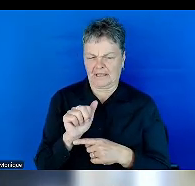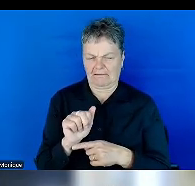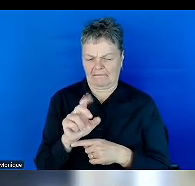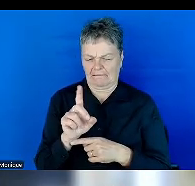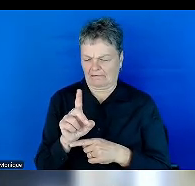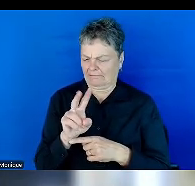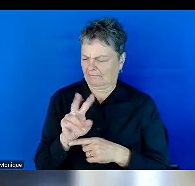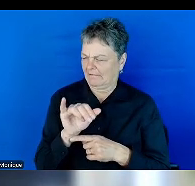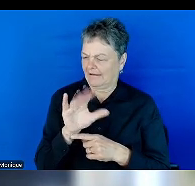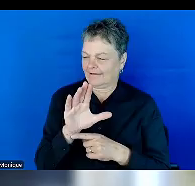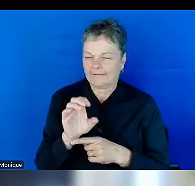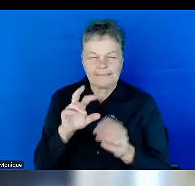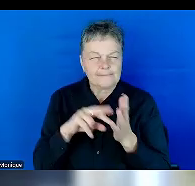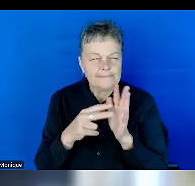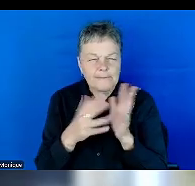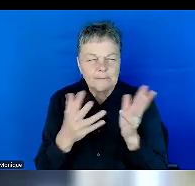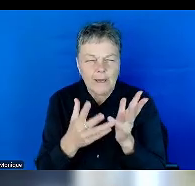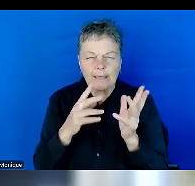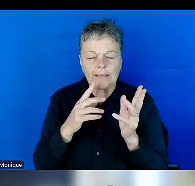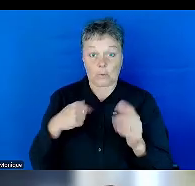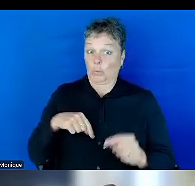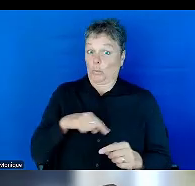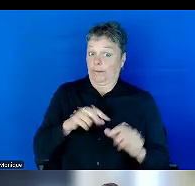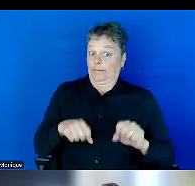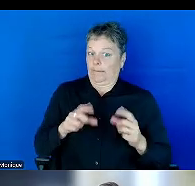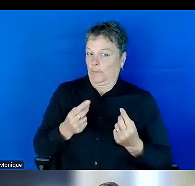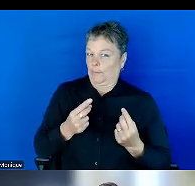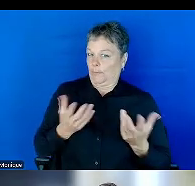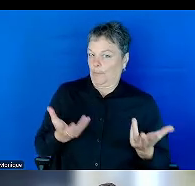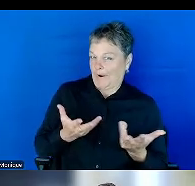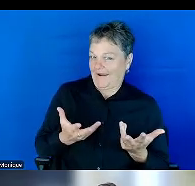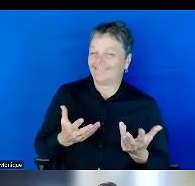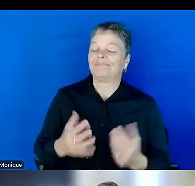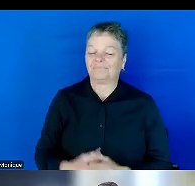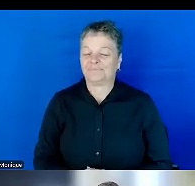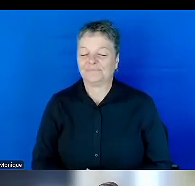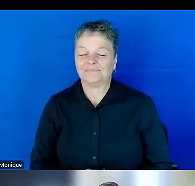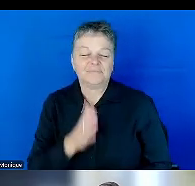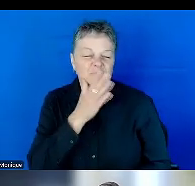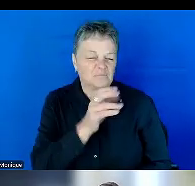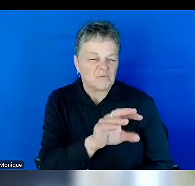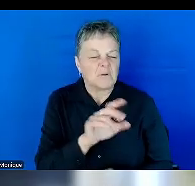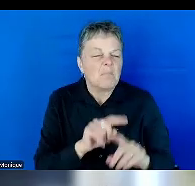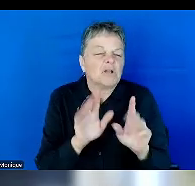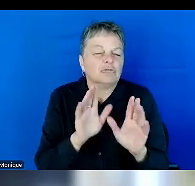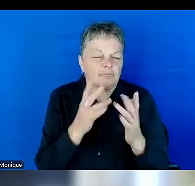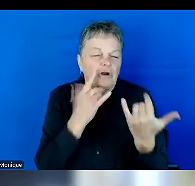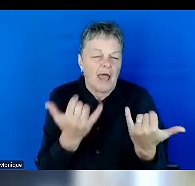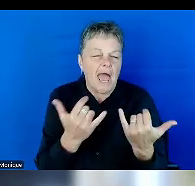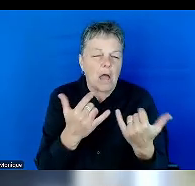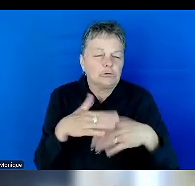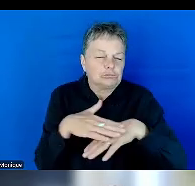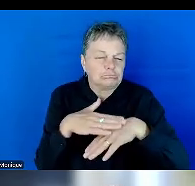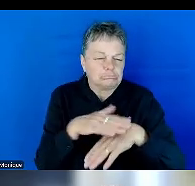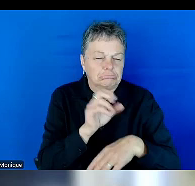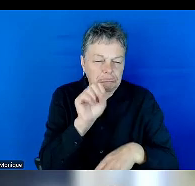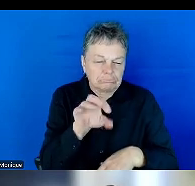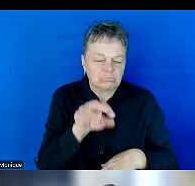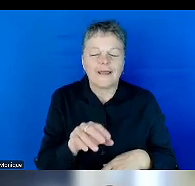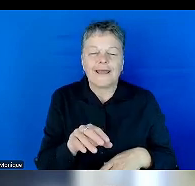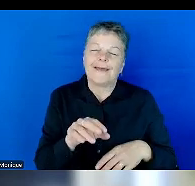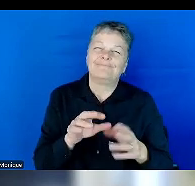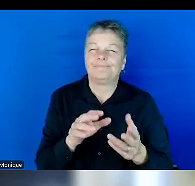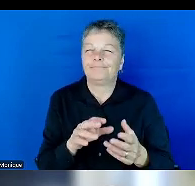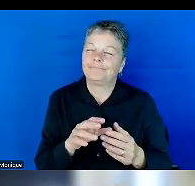do through this service. Uh but just to give you a brief um highlight is that it's basically that